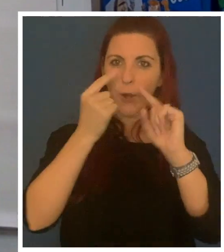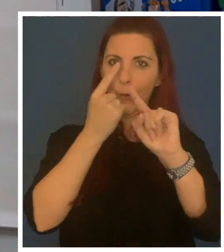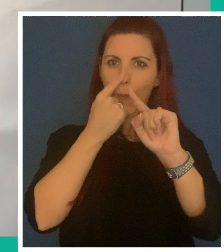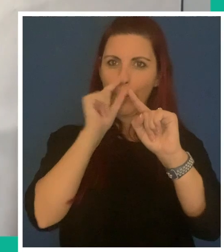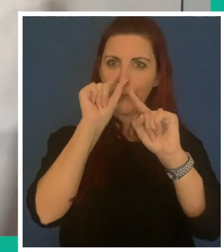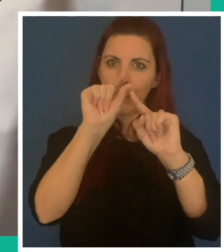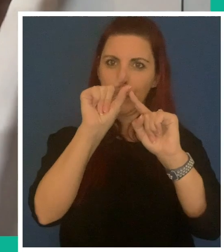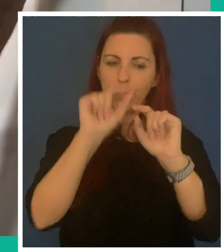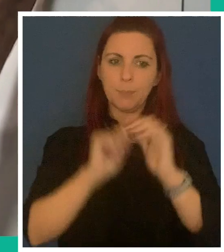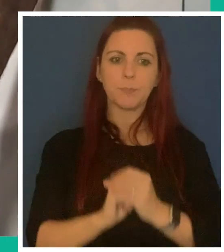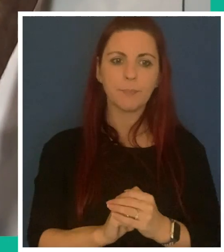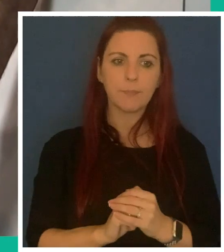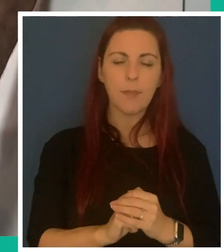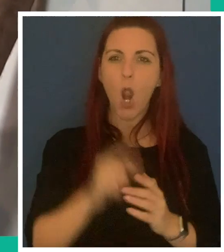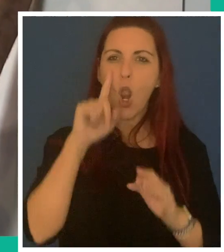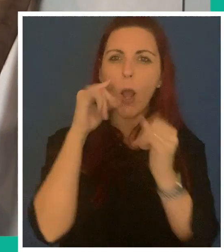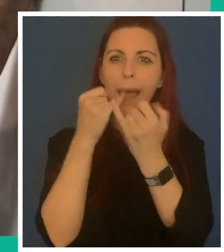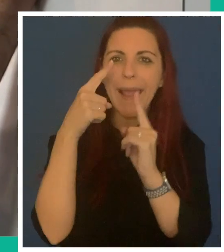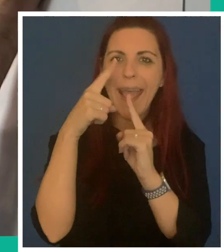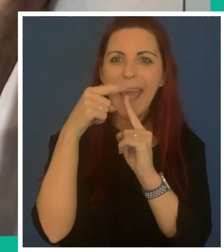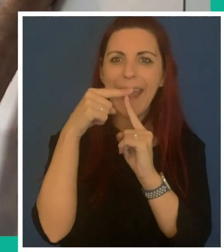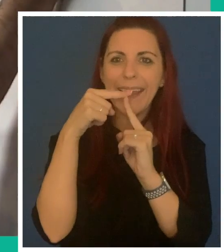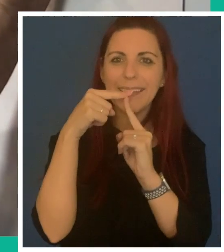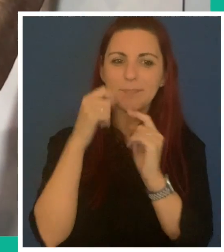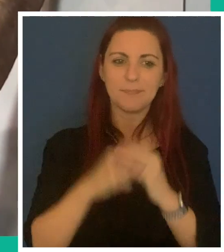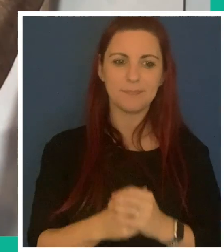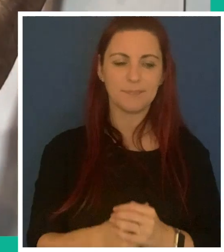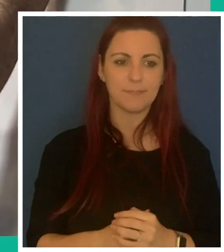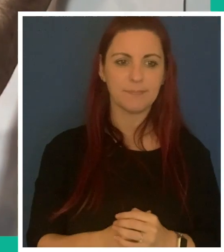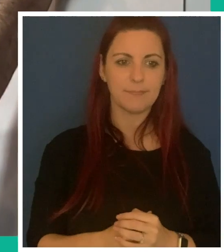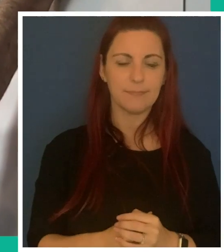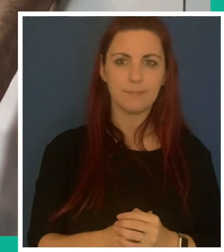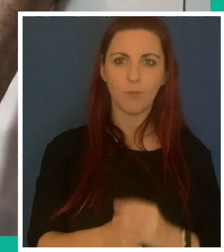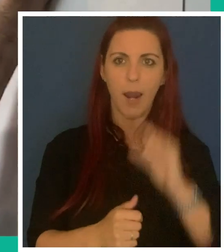So, I'm going to start off with an egg shape for Guzzler's nose, if you guys